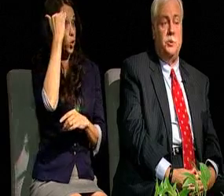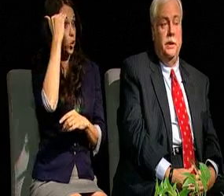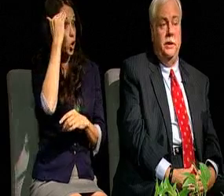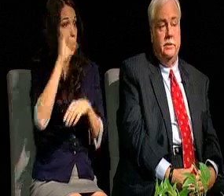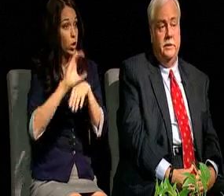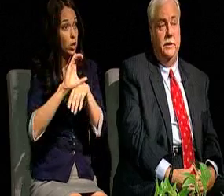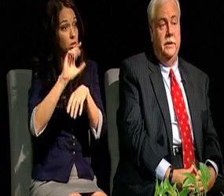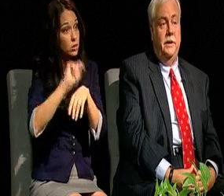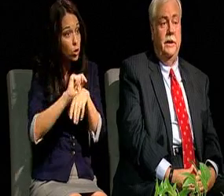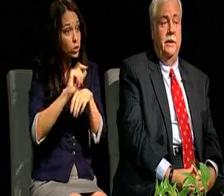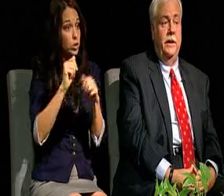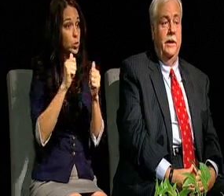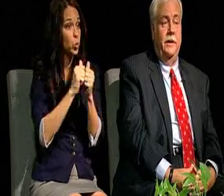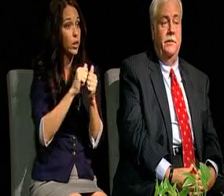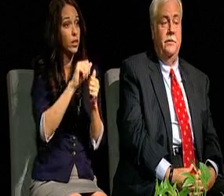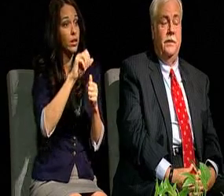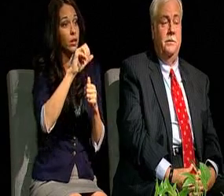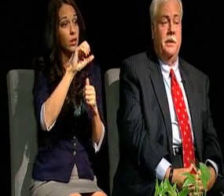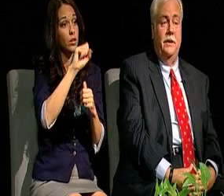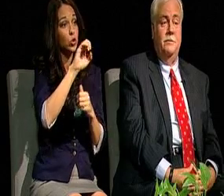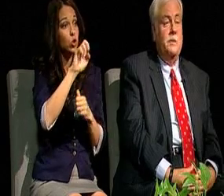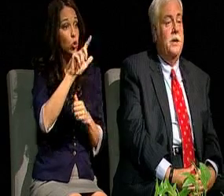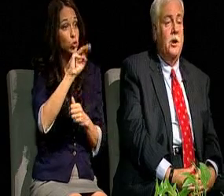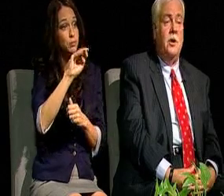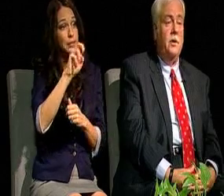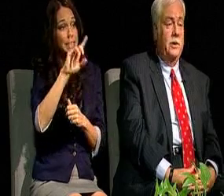in social media and have gone on